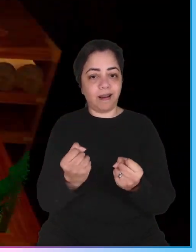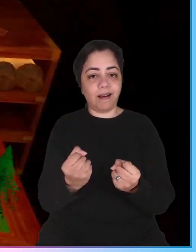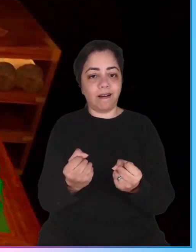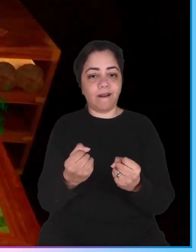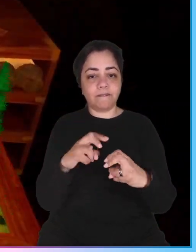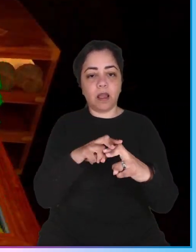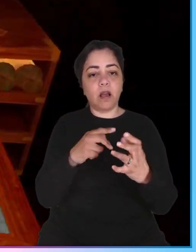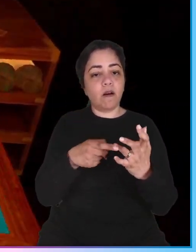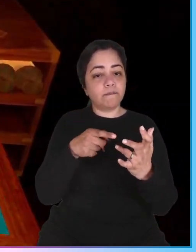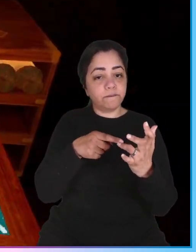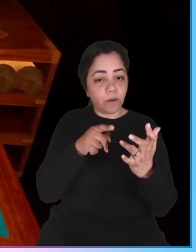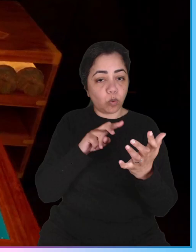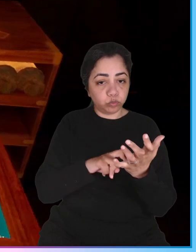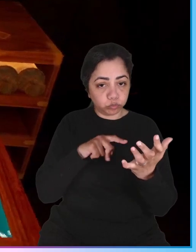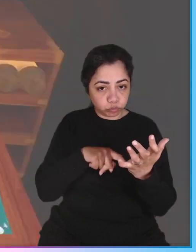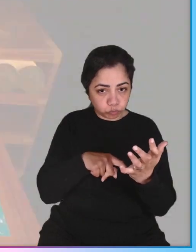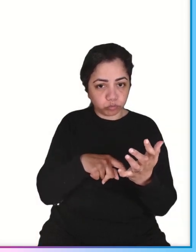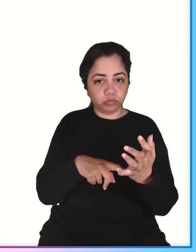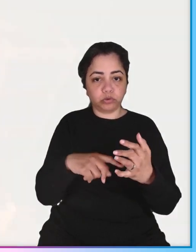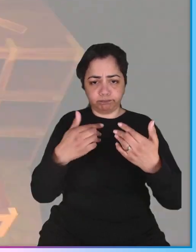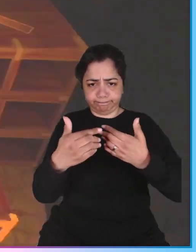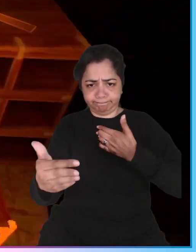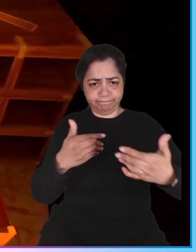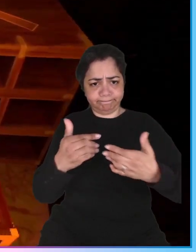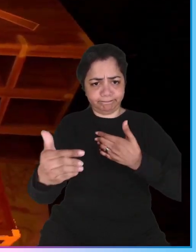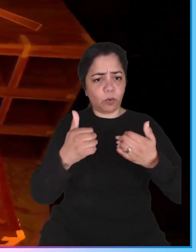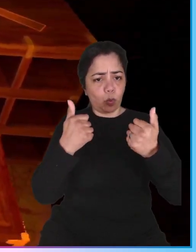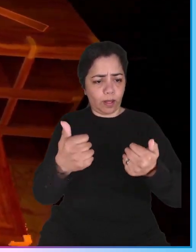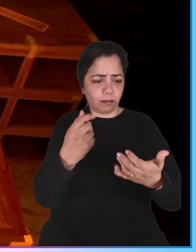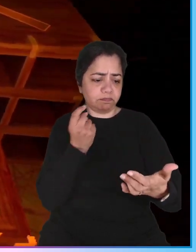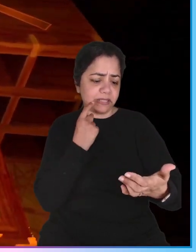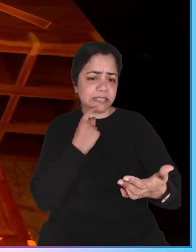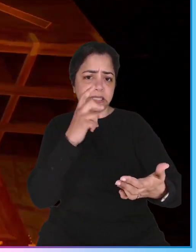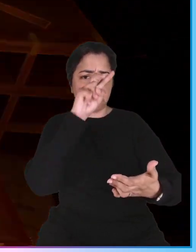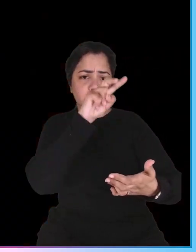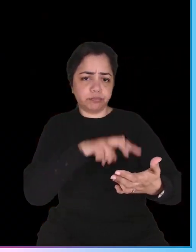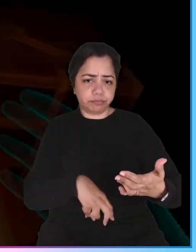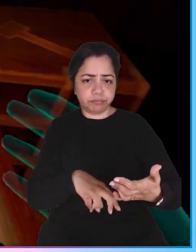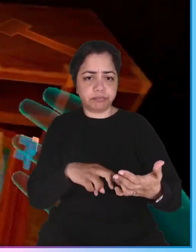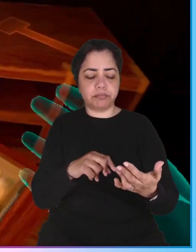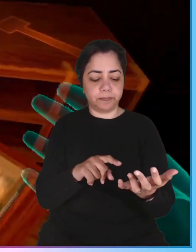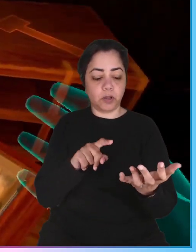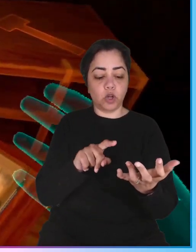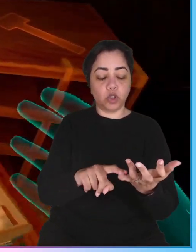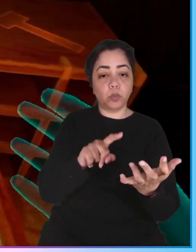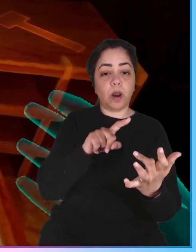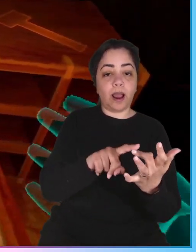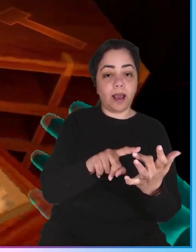There are three ways to control Gueneveire One handed tilt, two handed tilt, or with either analogue stick.